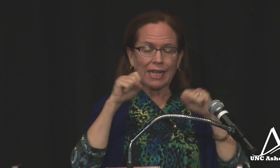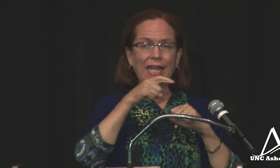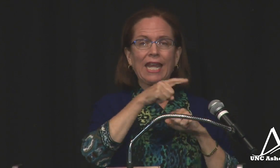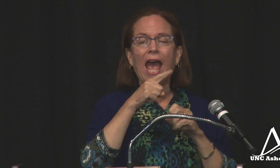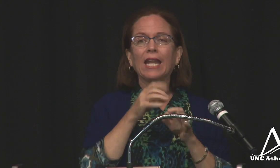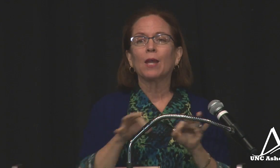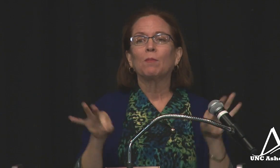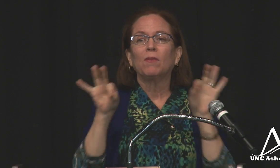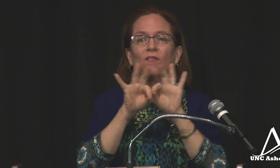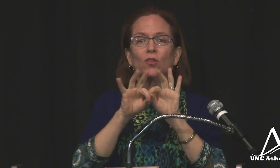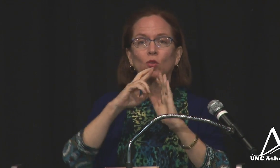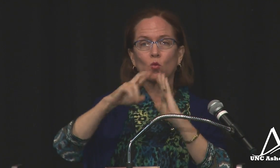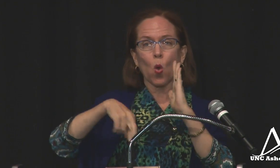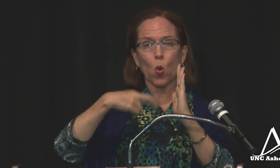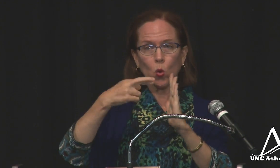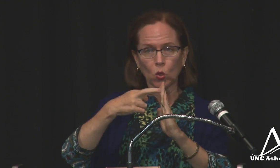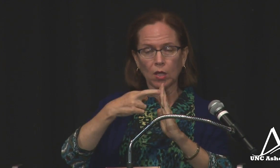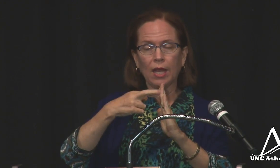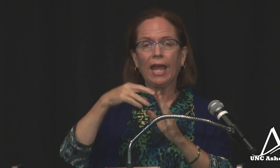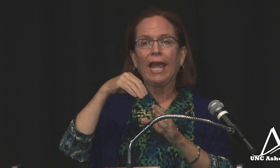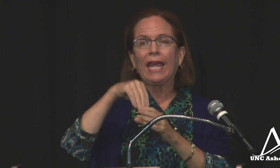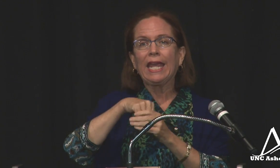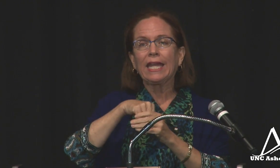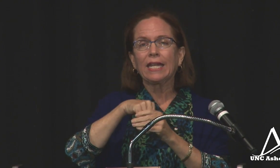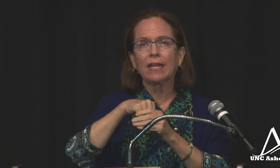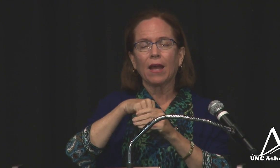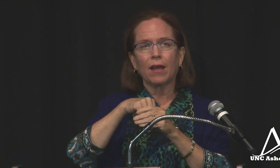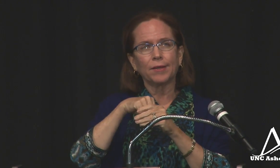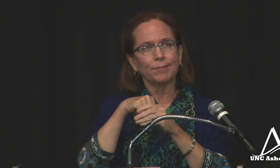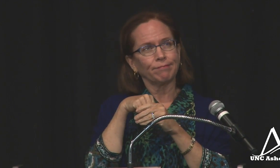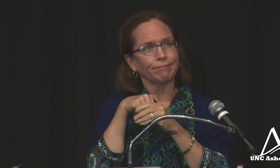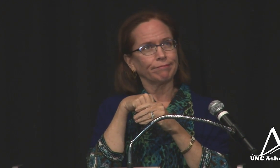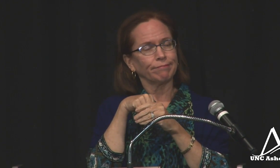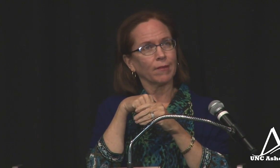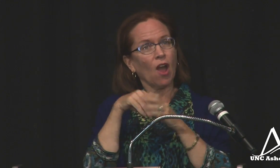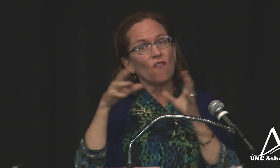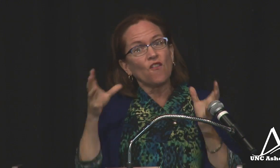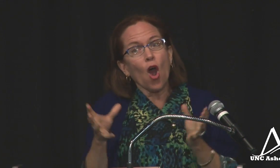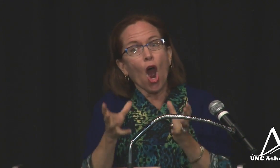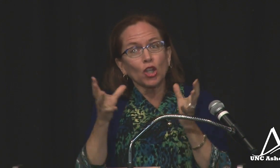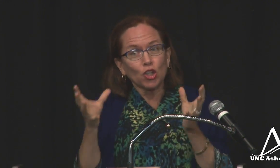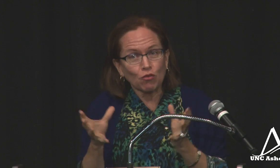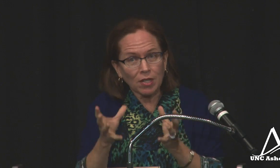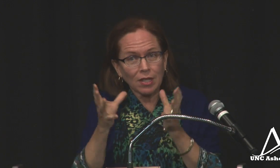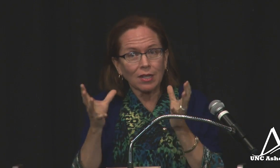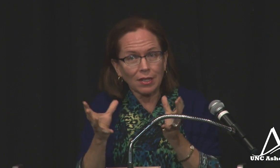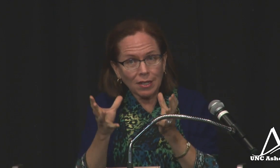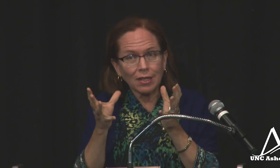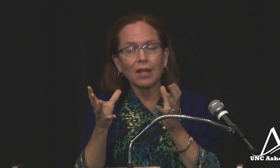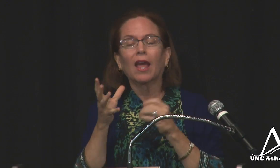he had a pivotal role in fostering